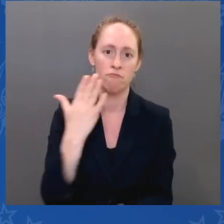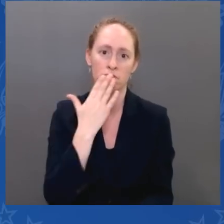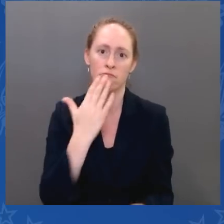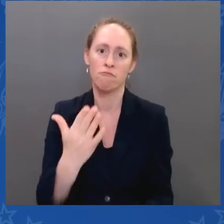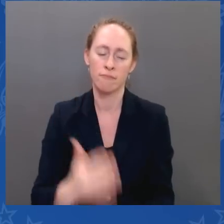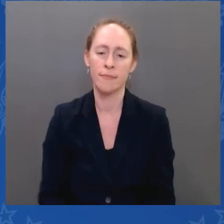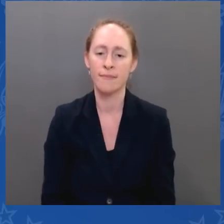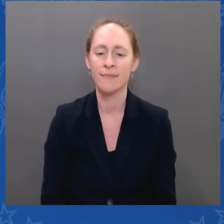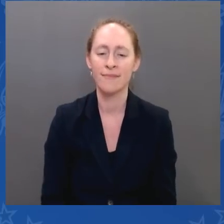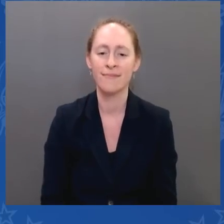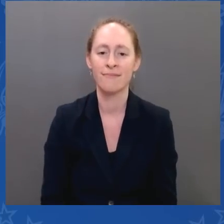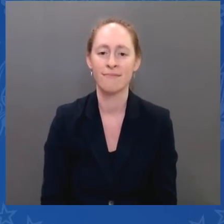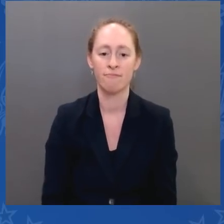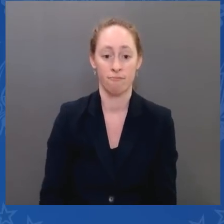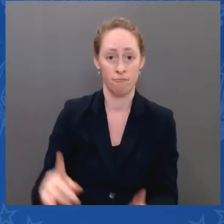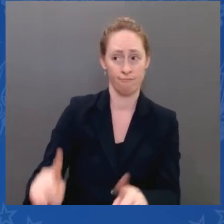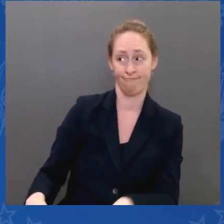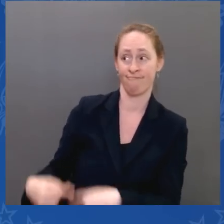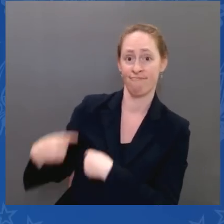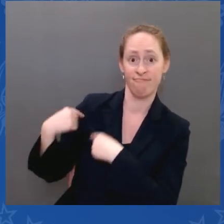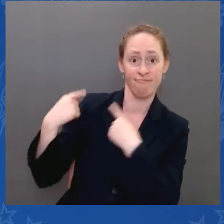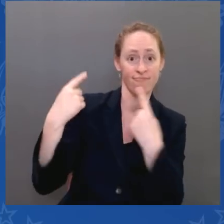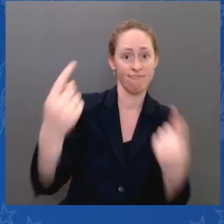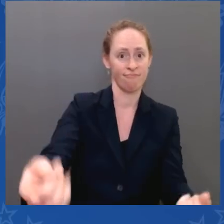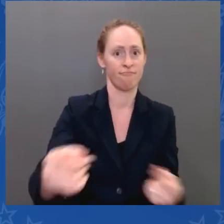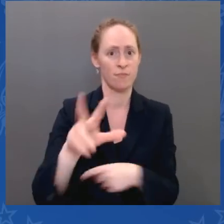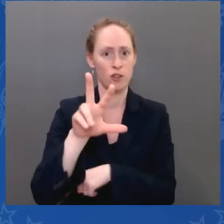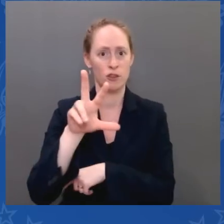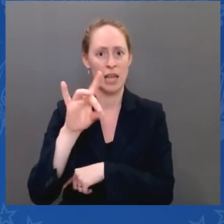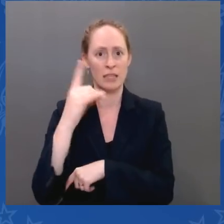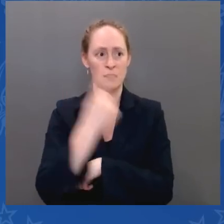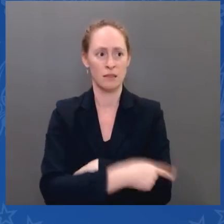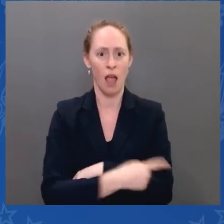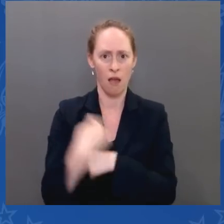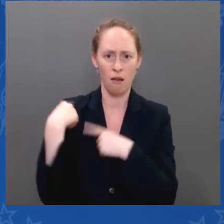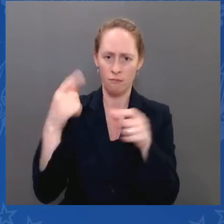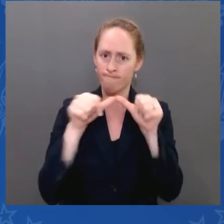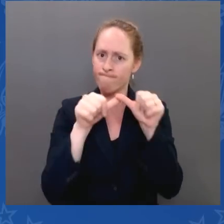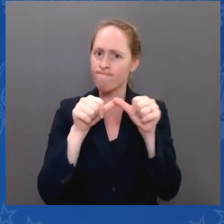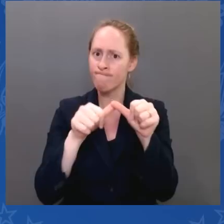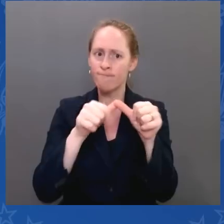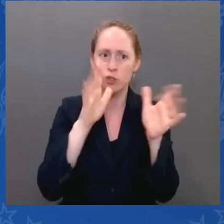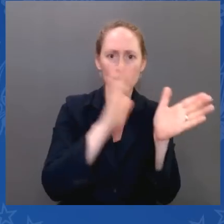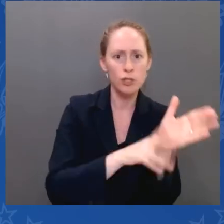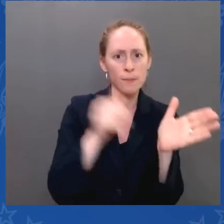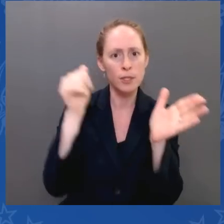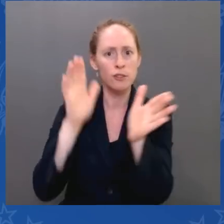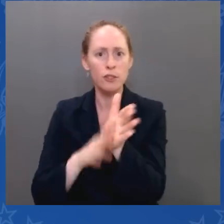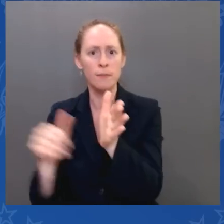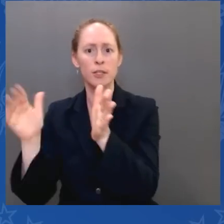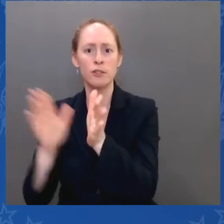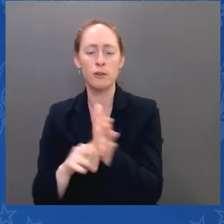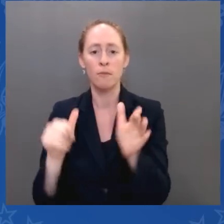In fact, the rate of decline is among the fastest in over a decade, a dramatic decline during the peak summer driving season.